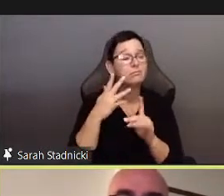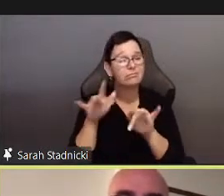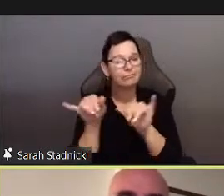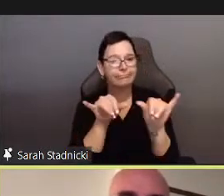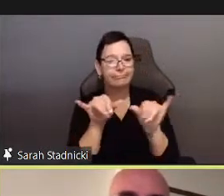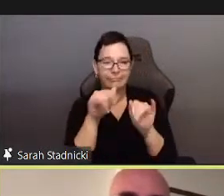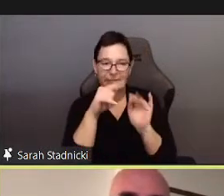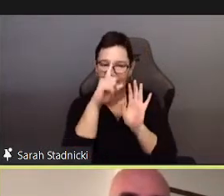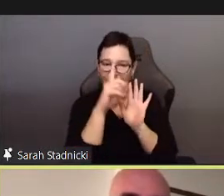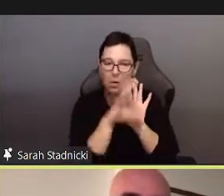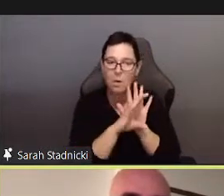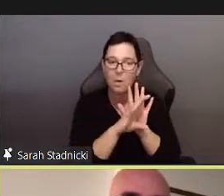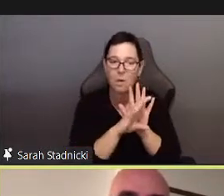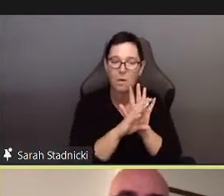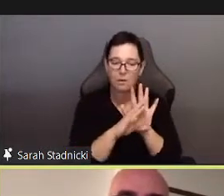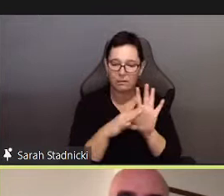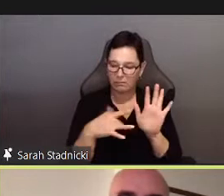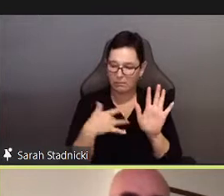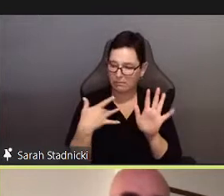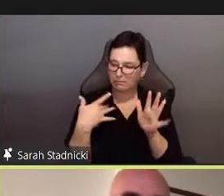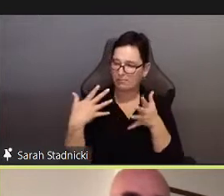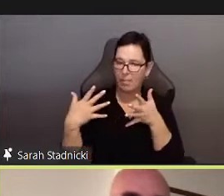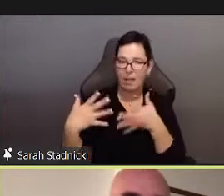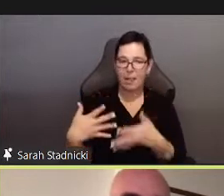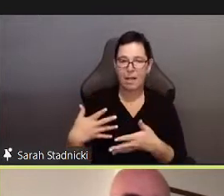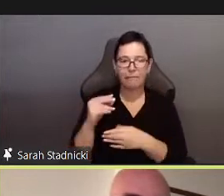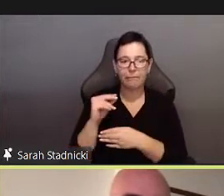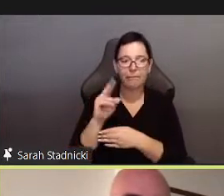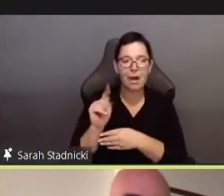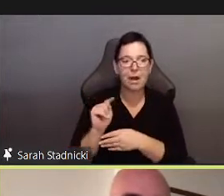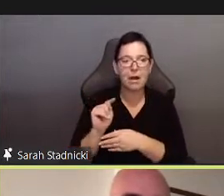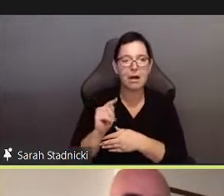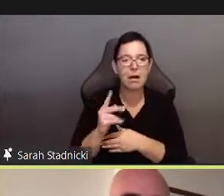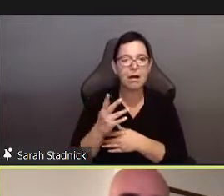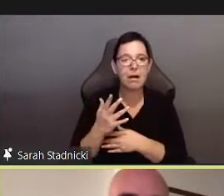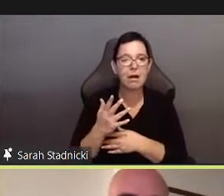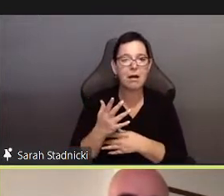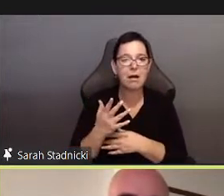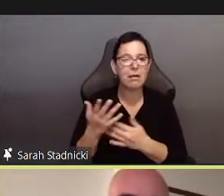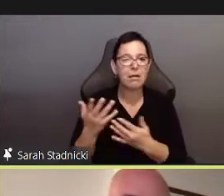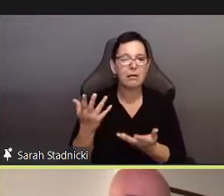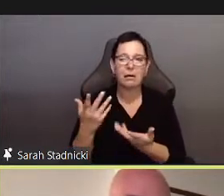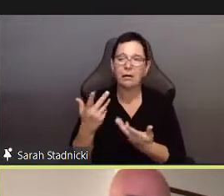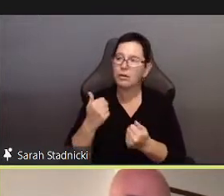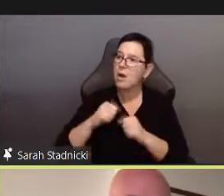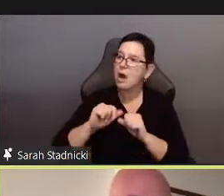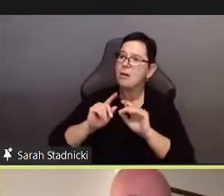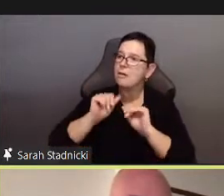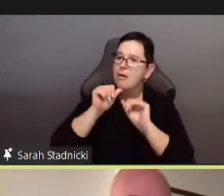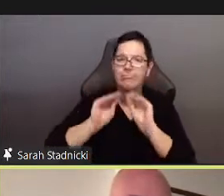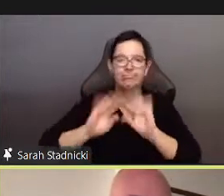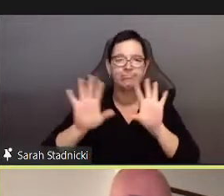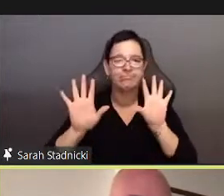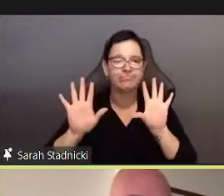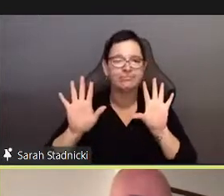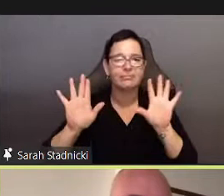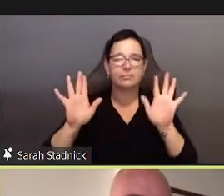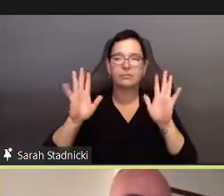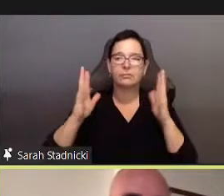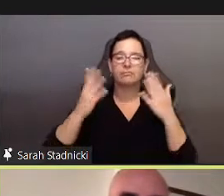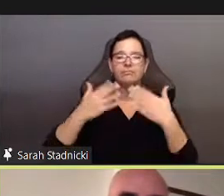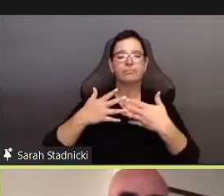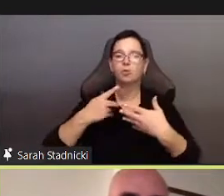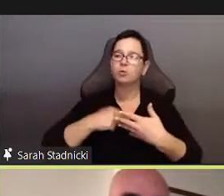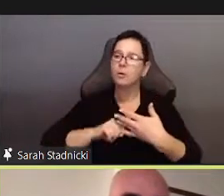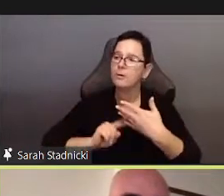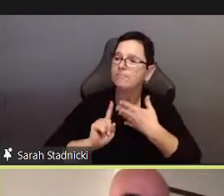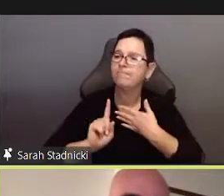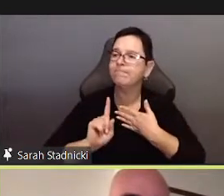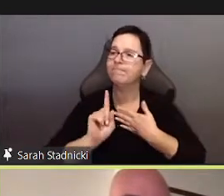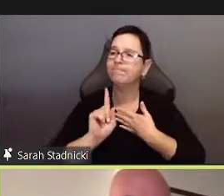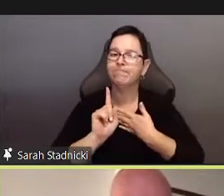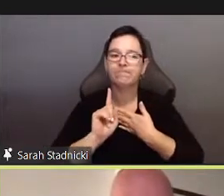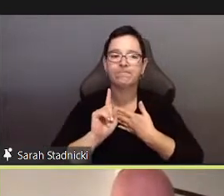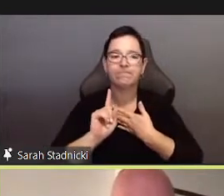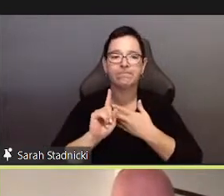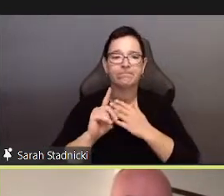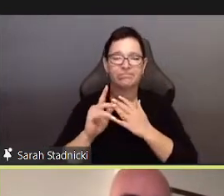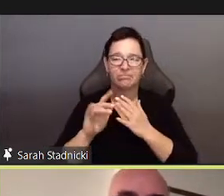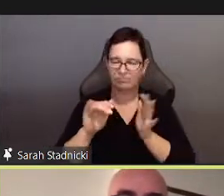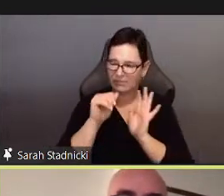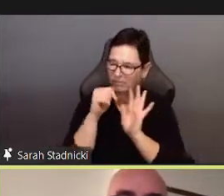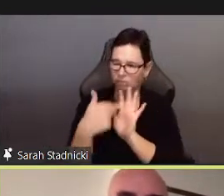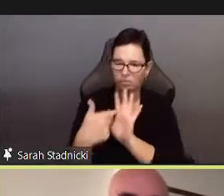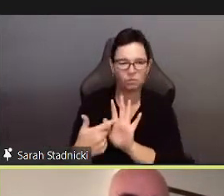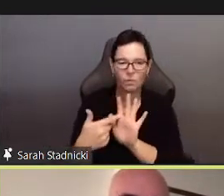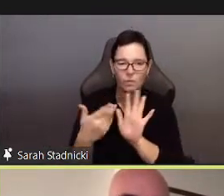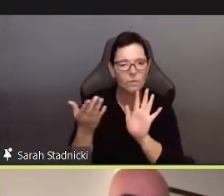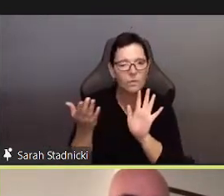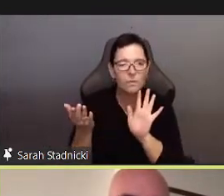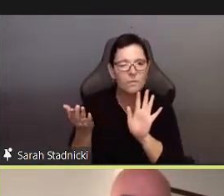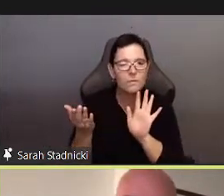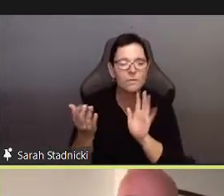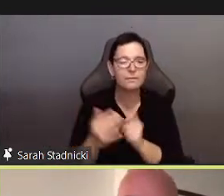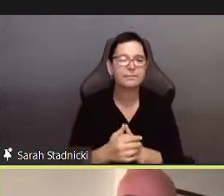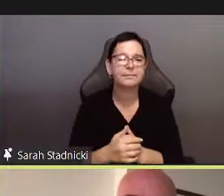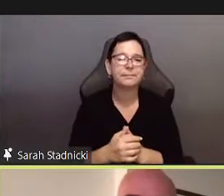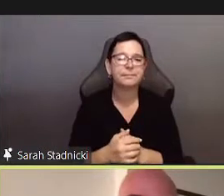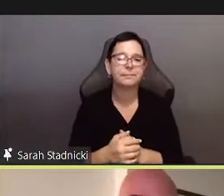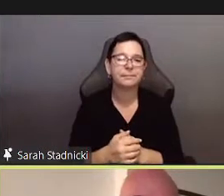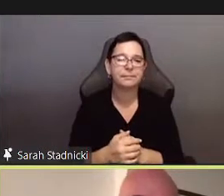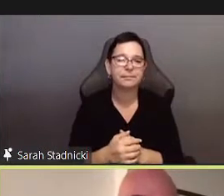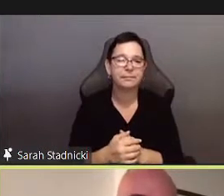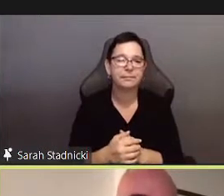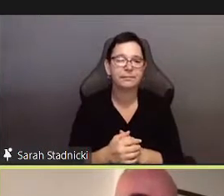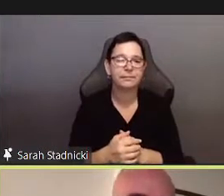those that are inappropriate, perverse and profane.